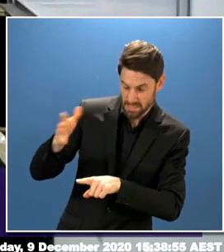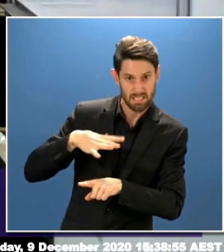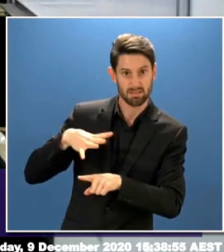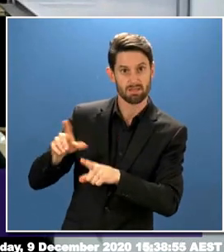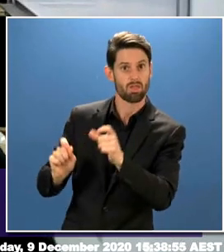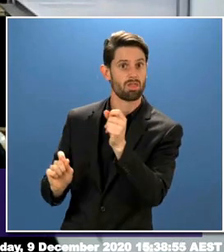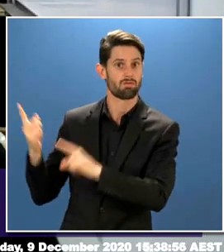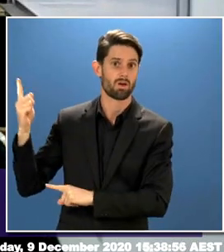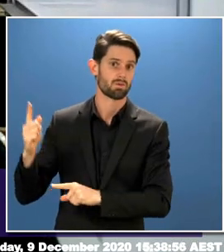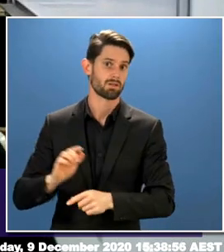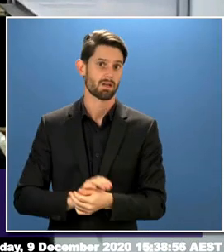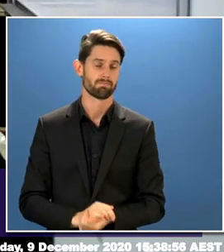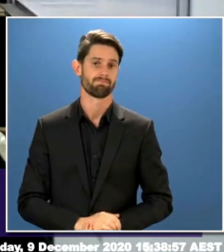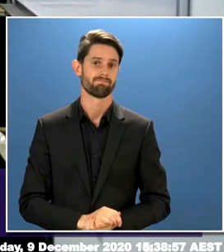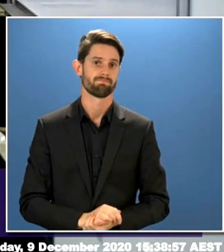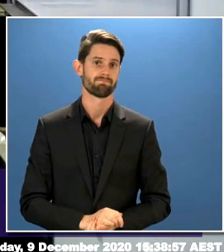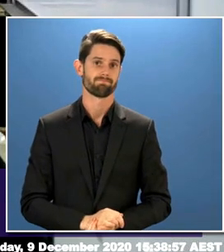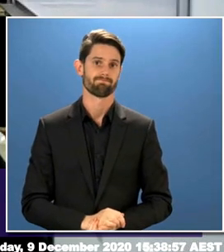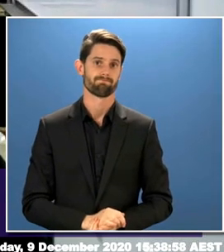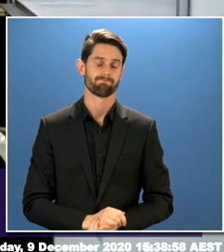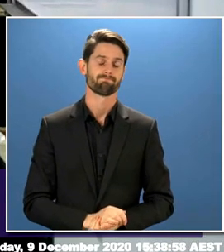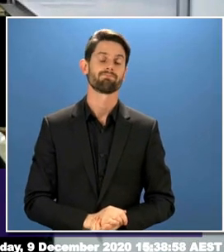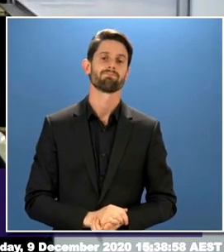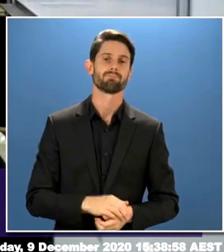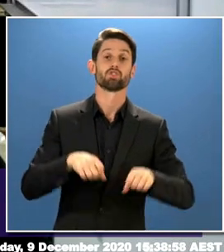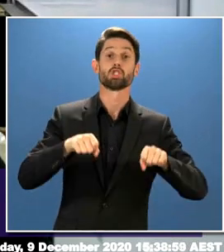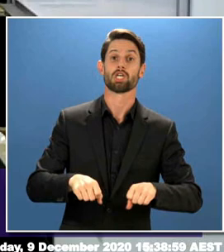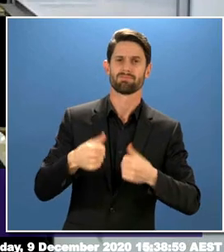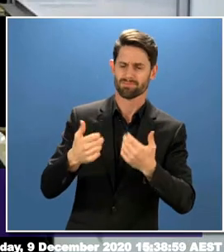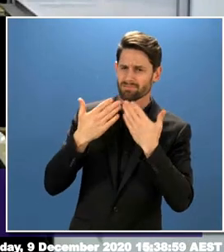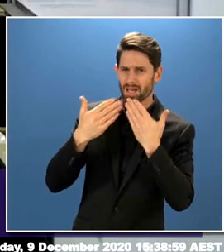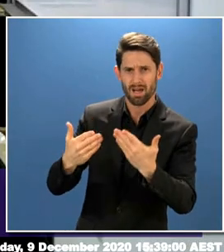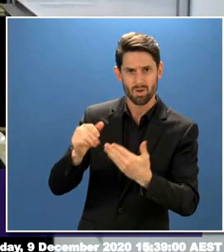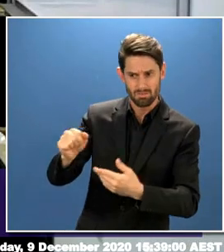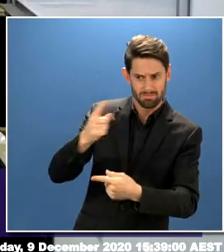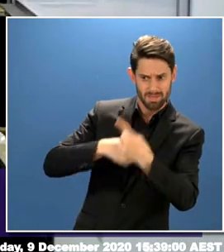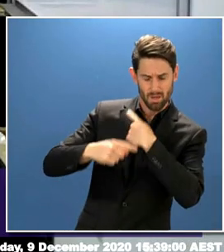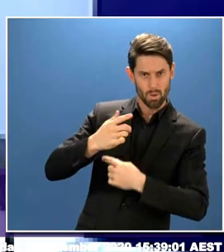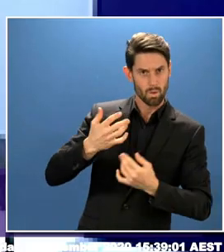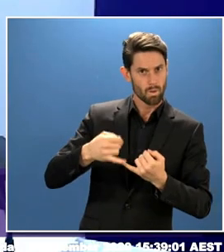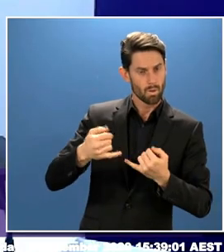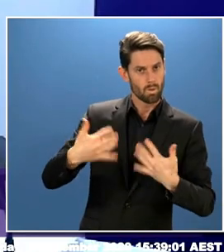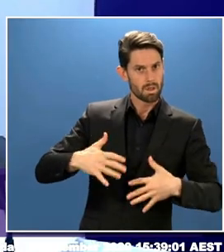Yes, thank you very much. Thank you for your evidence and your very interesting research papers which